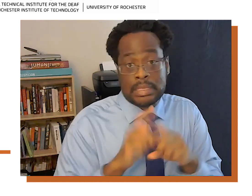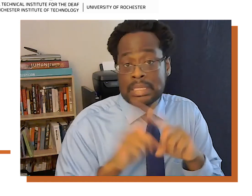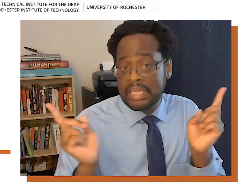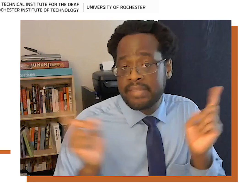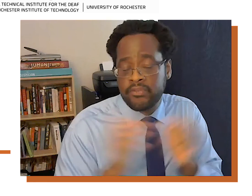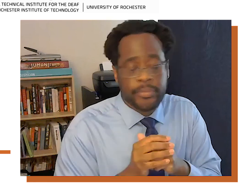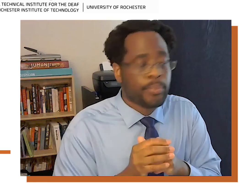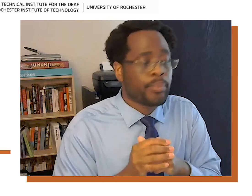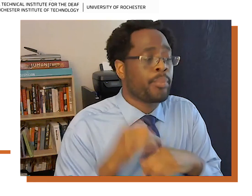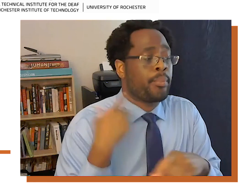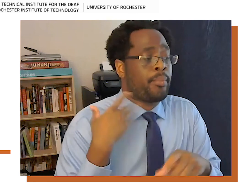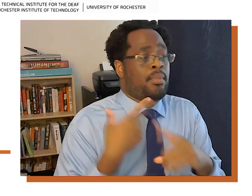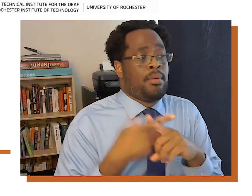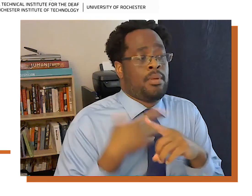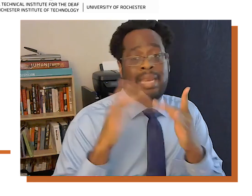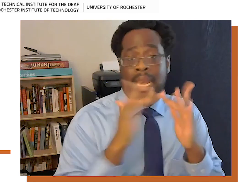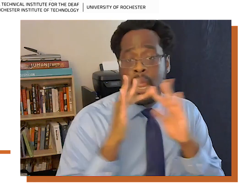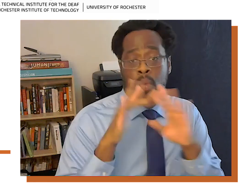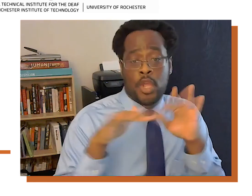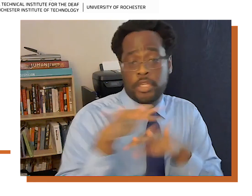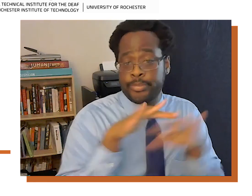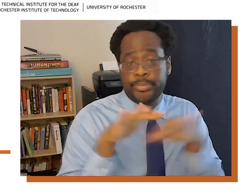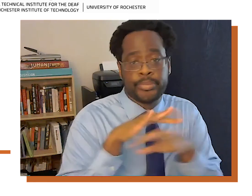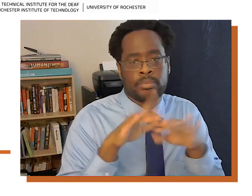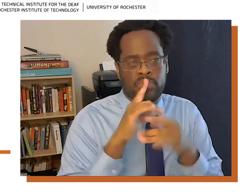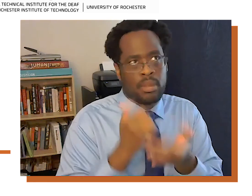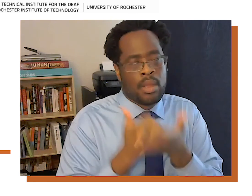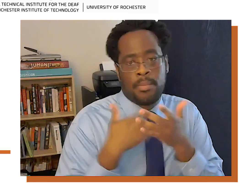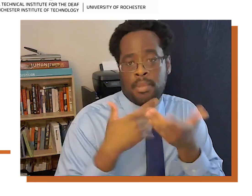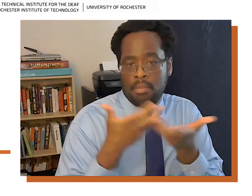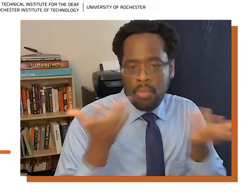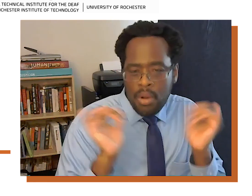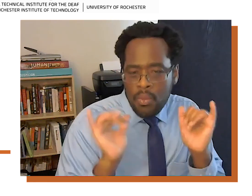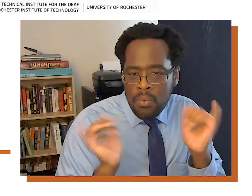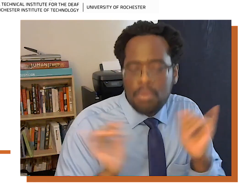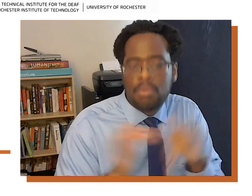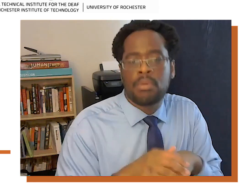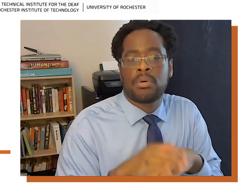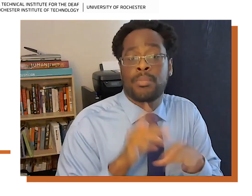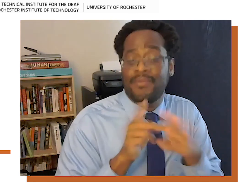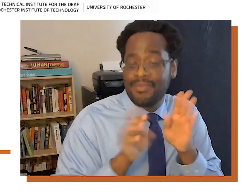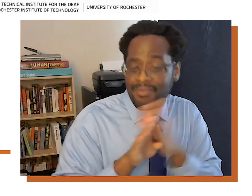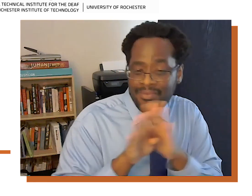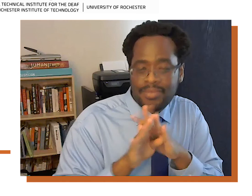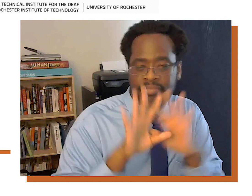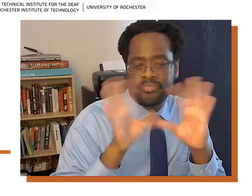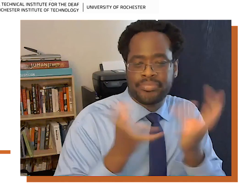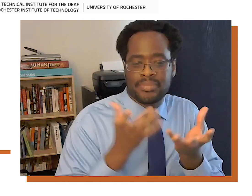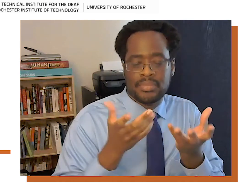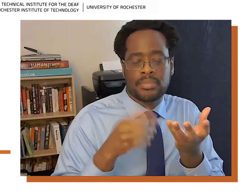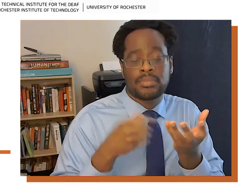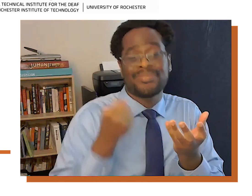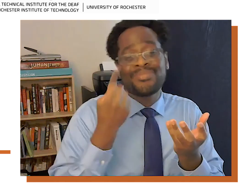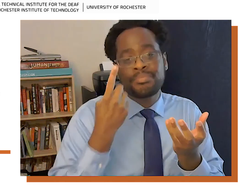Things that did help me were my community, my network. When I had a strong network, that helped a lot